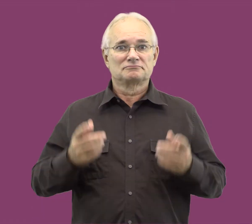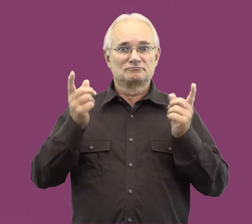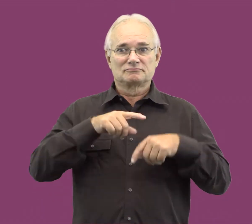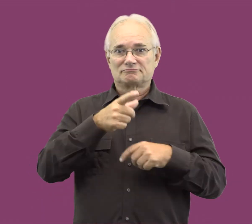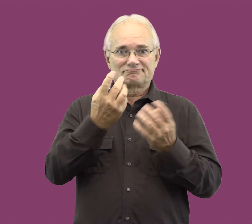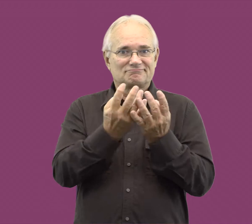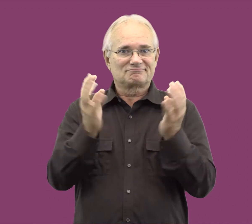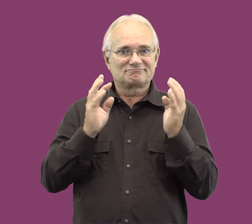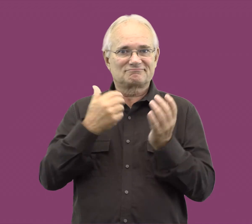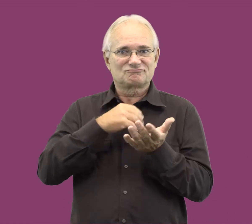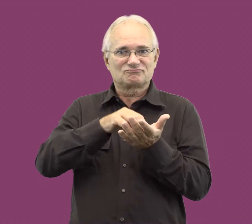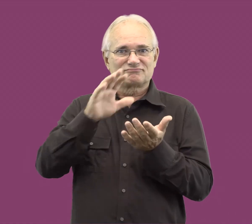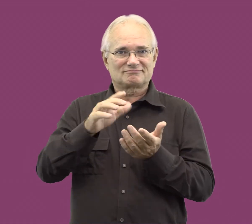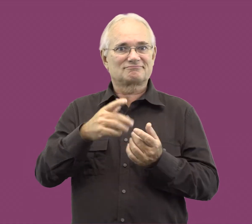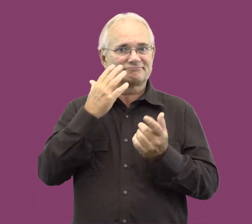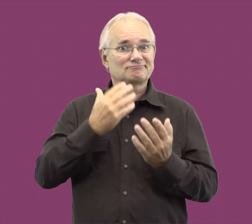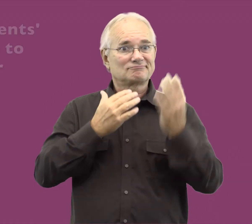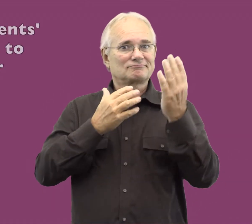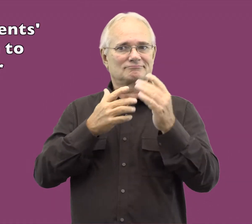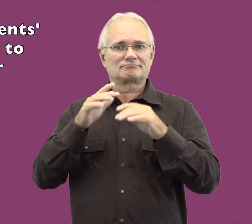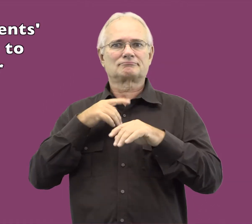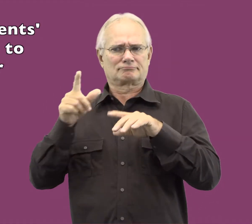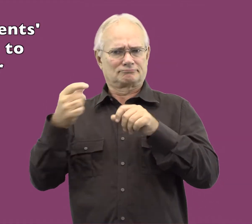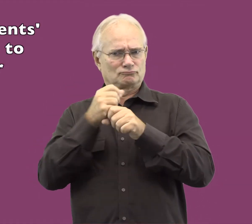When you're sitting in a "U-Shape" and a student raise their hand